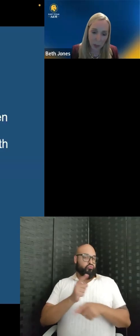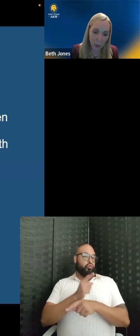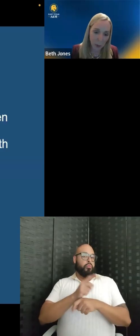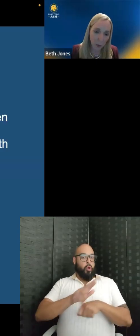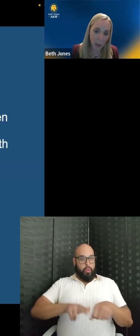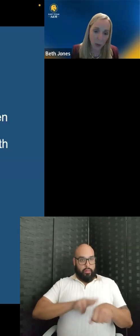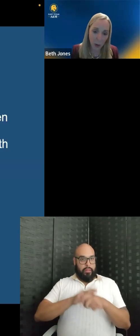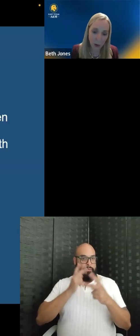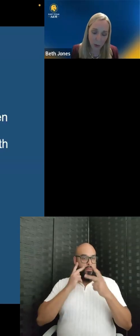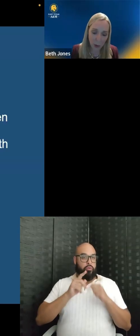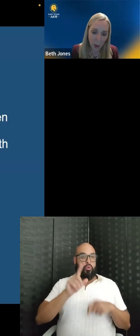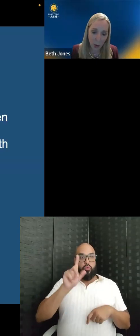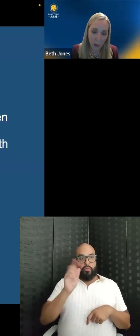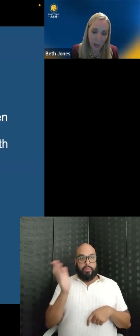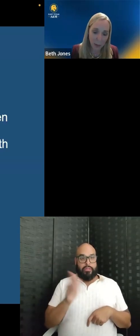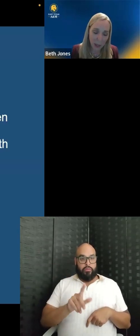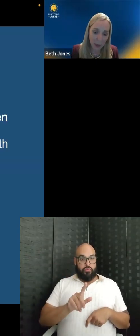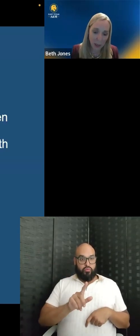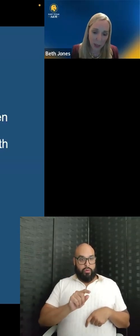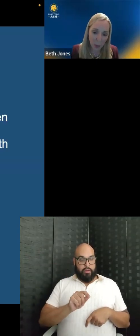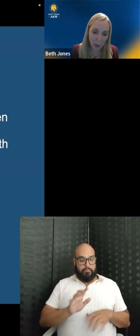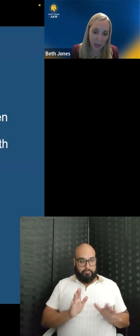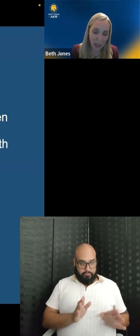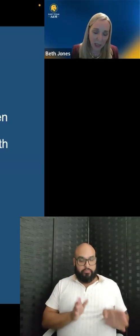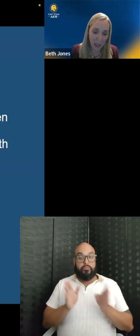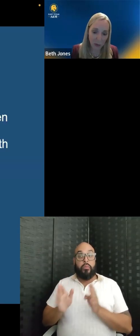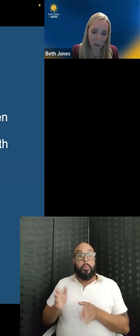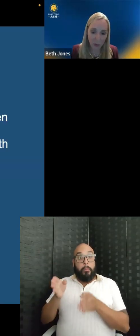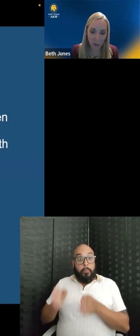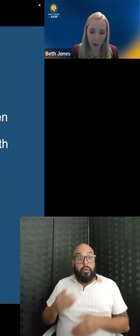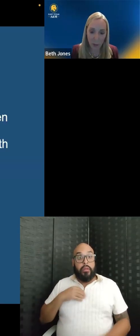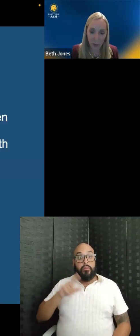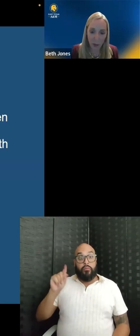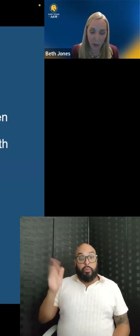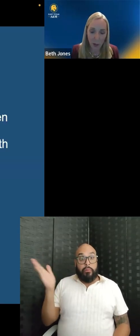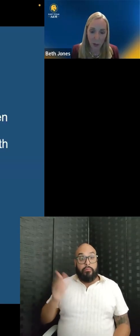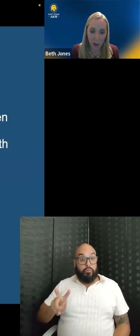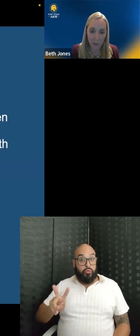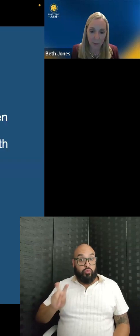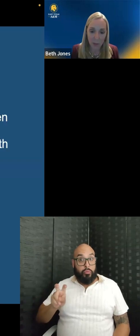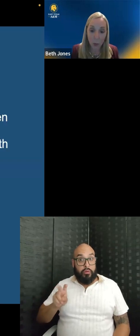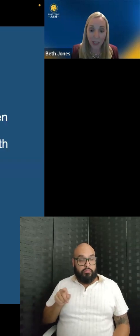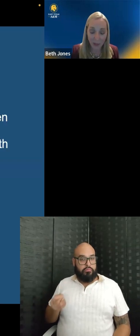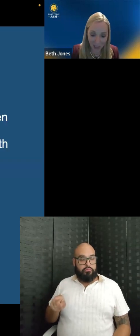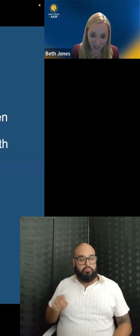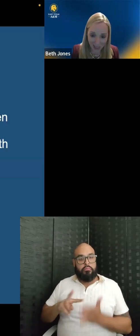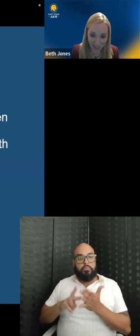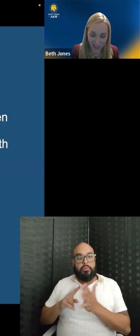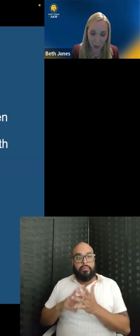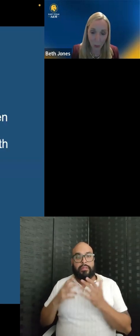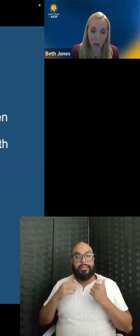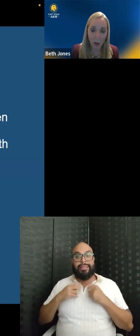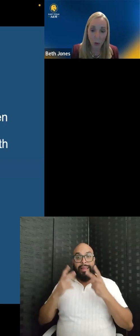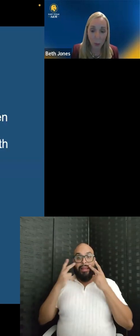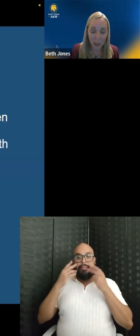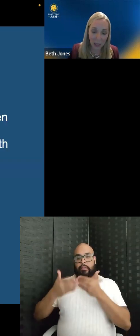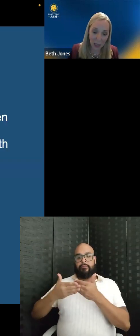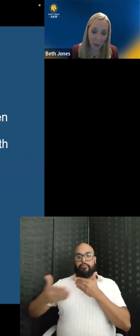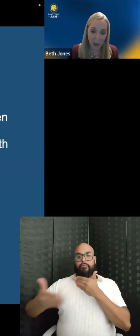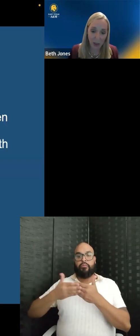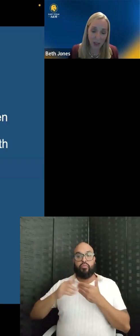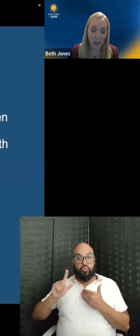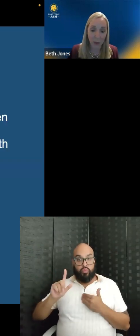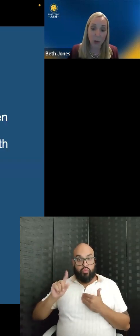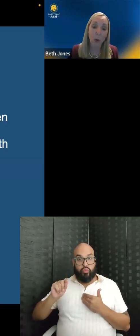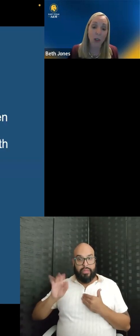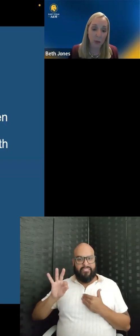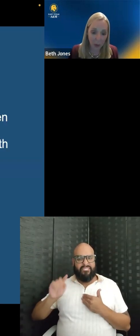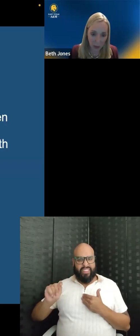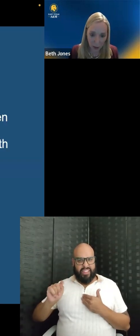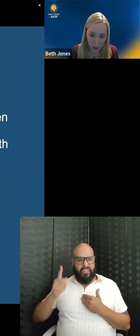Well, someone with 20, 200, what that means is what they can see from 20 feet is what a normally sighted person could see from 200 feet.